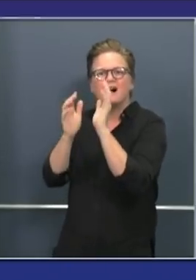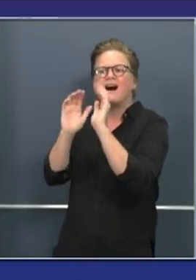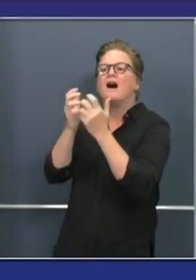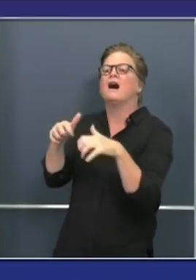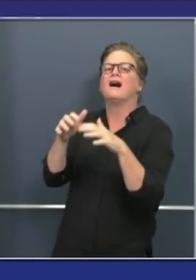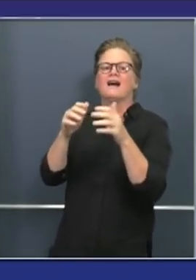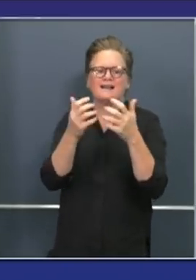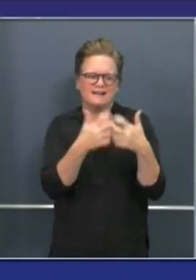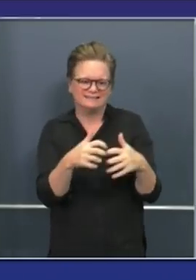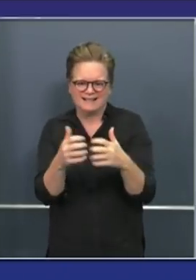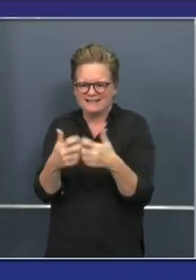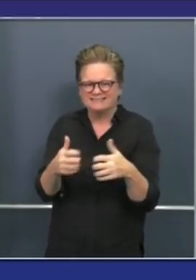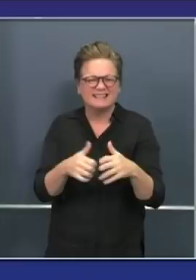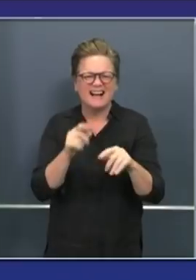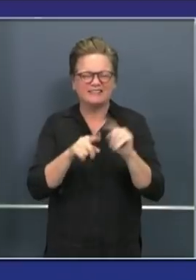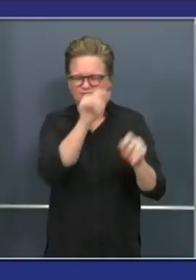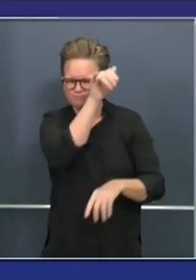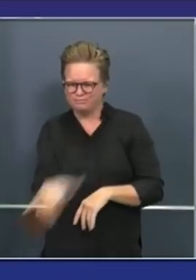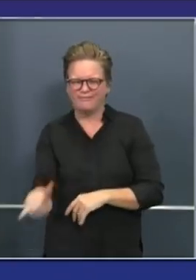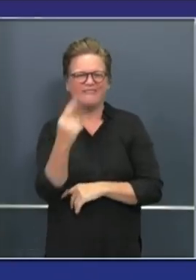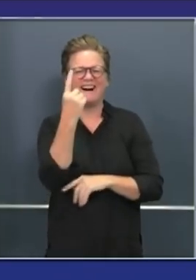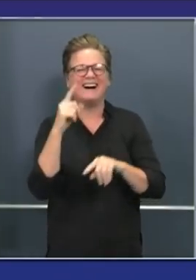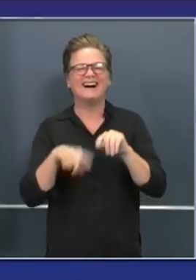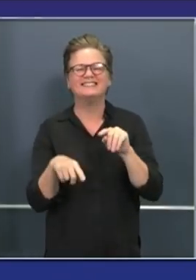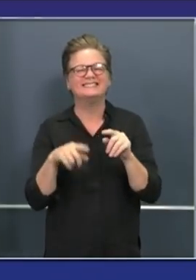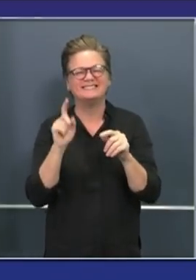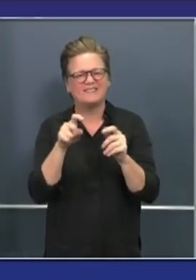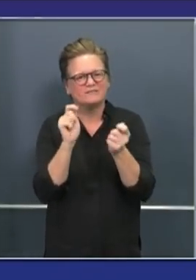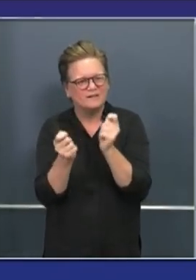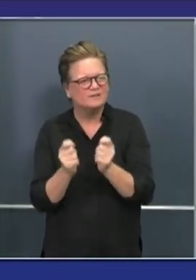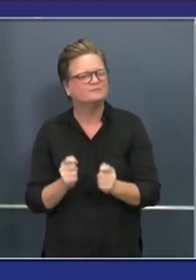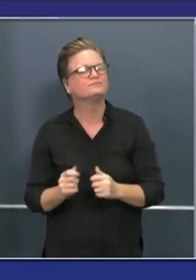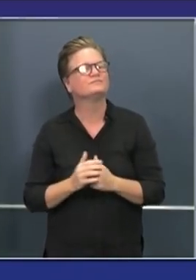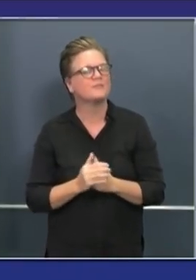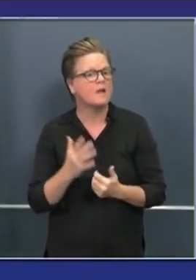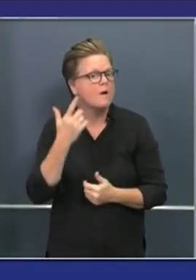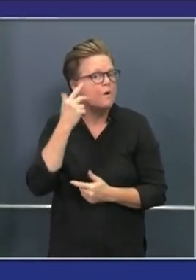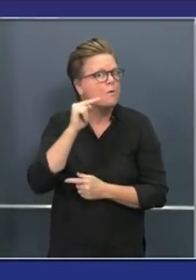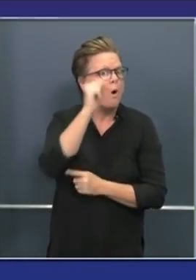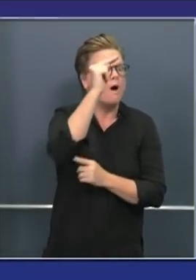ANOTHER. AND WE RECOGNIZE THAT CONDITIONS IN FAR REACHES OF CALIFORNIA AND NORTHERN PARTS